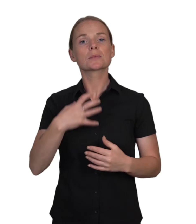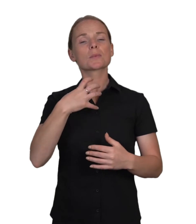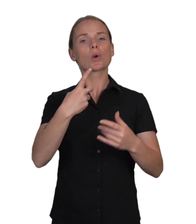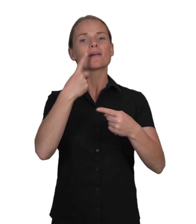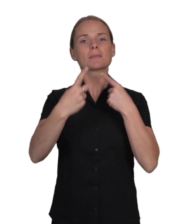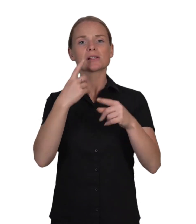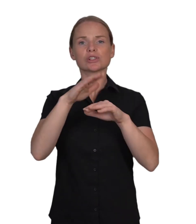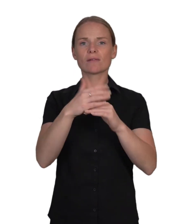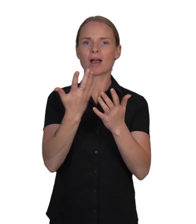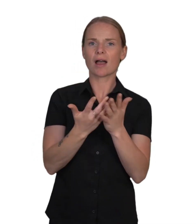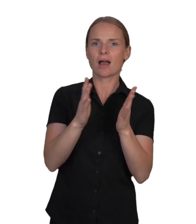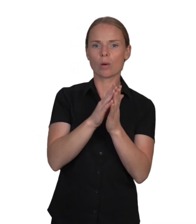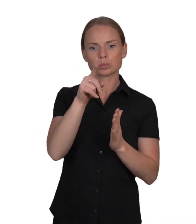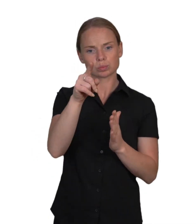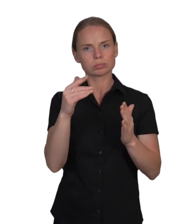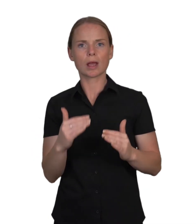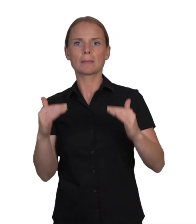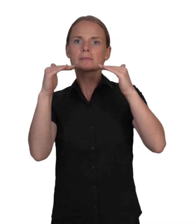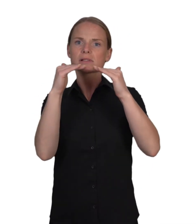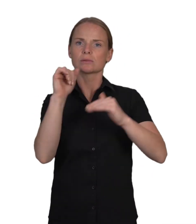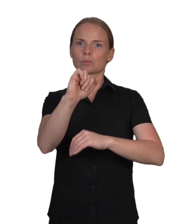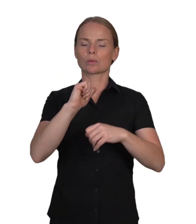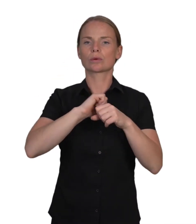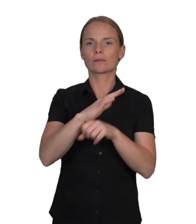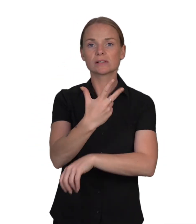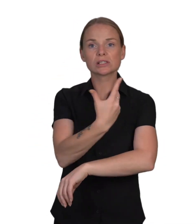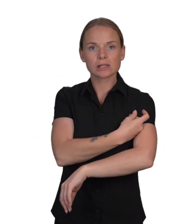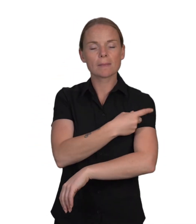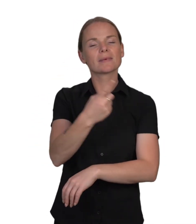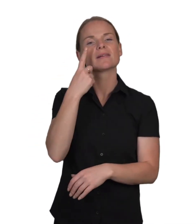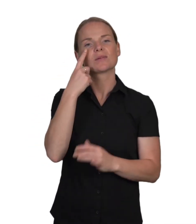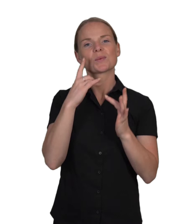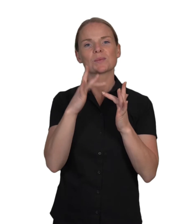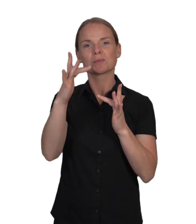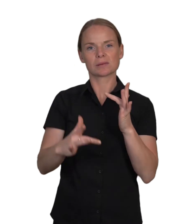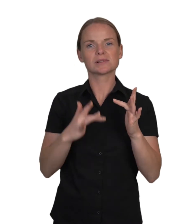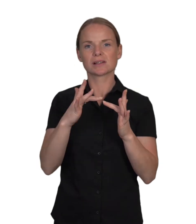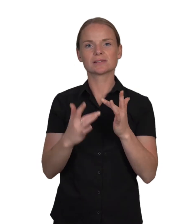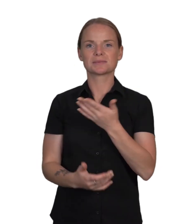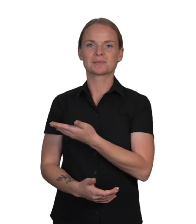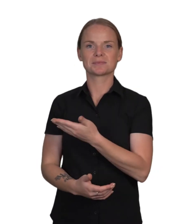Find out about how to stay up to date with COVID-19 vaccines at